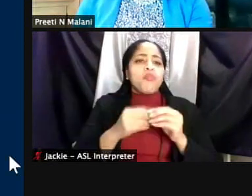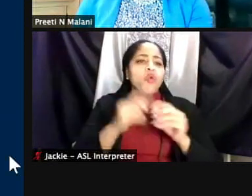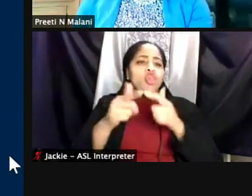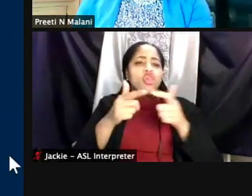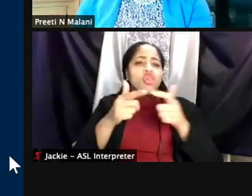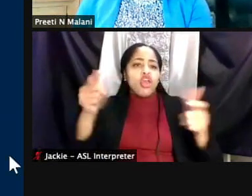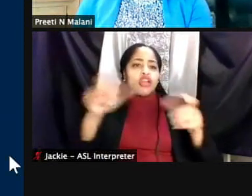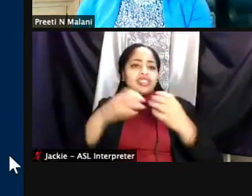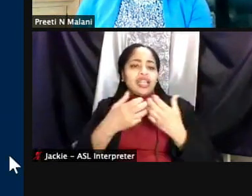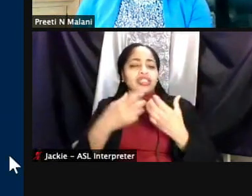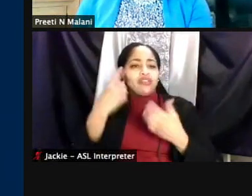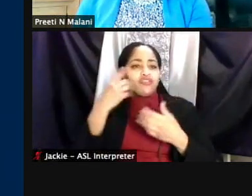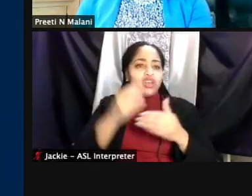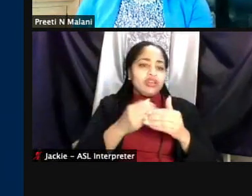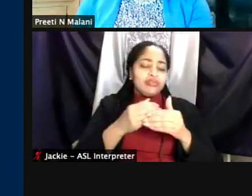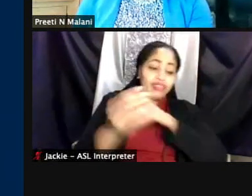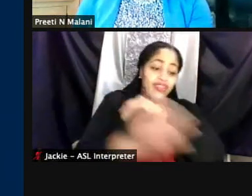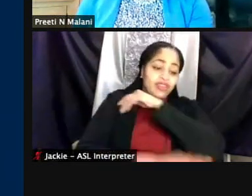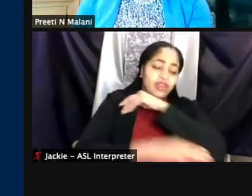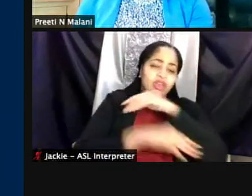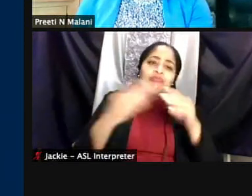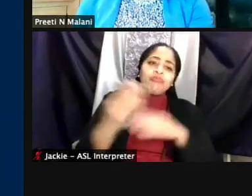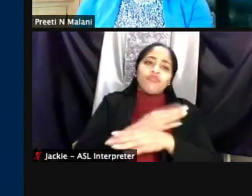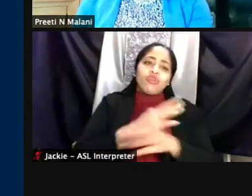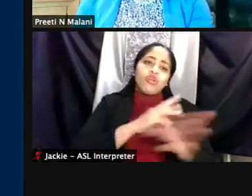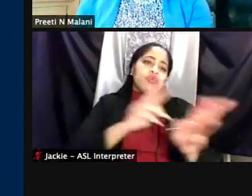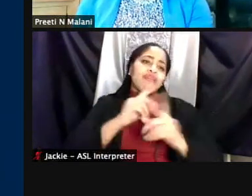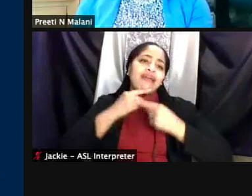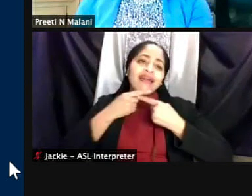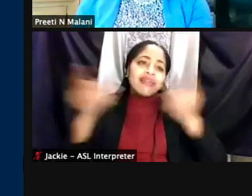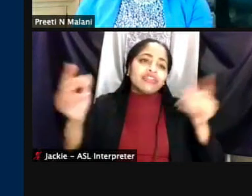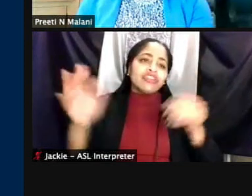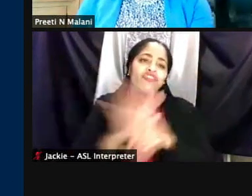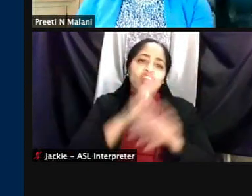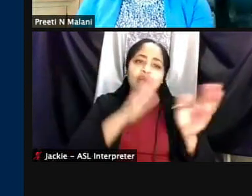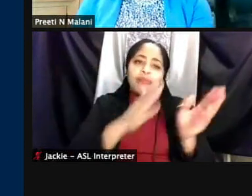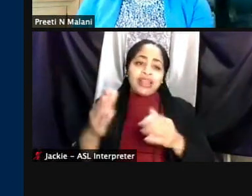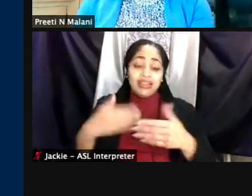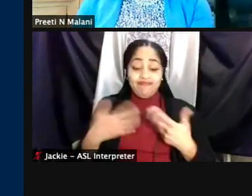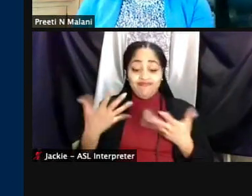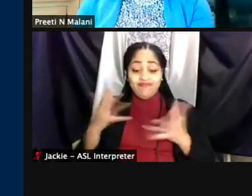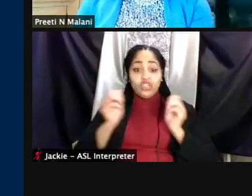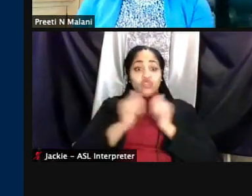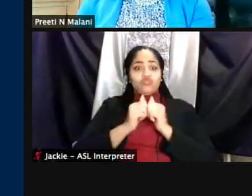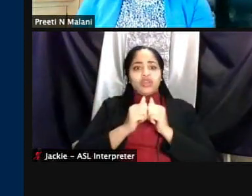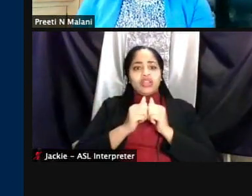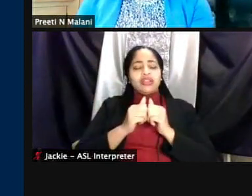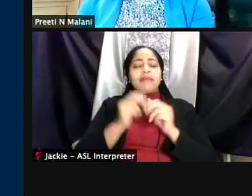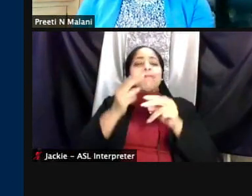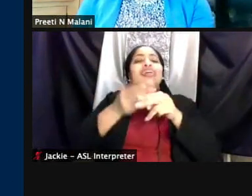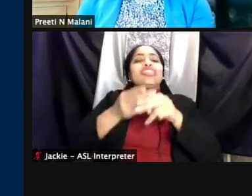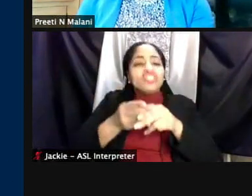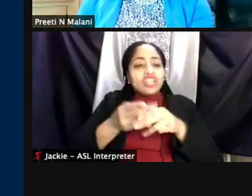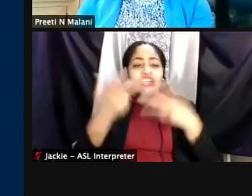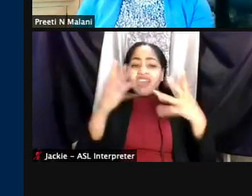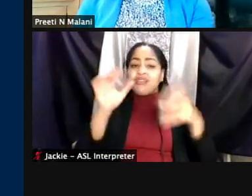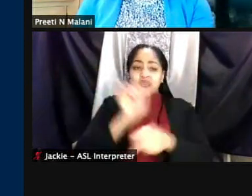before we're ready to announce the full plan. So I'll just end by mentioning that we're already hard at work with the schools and colleges